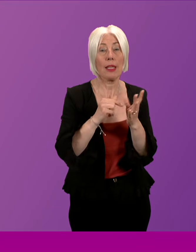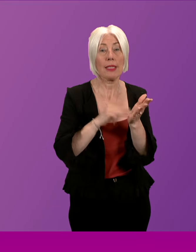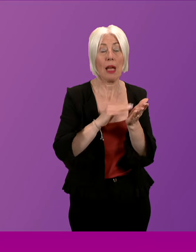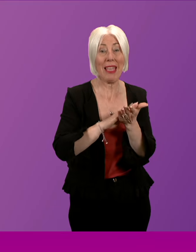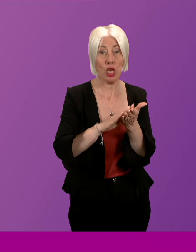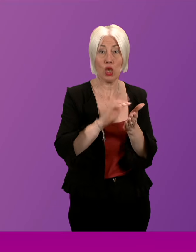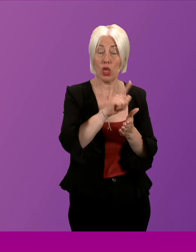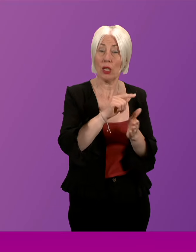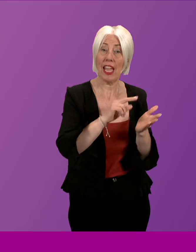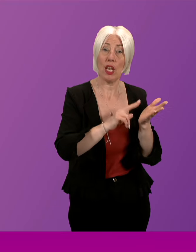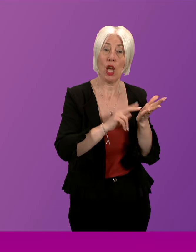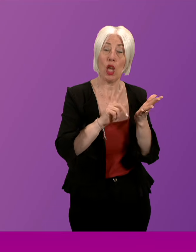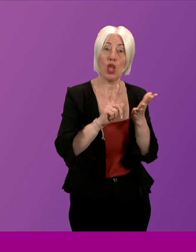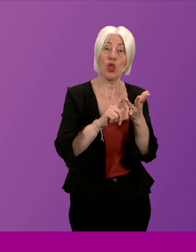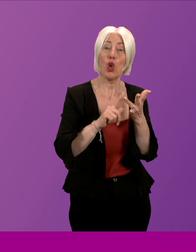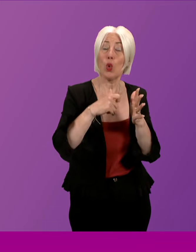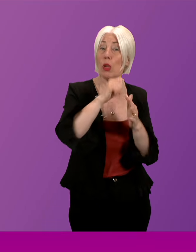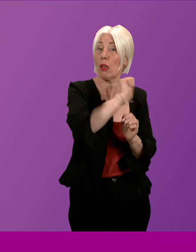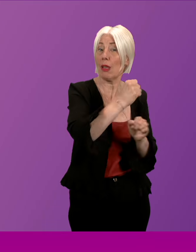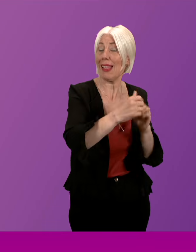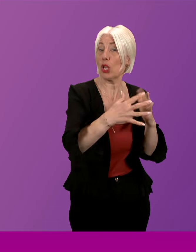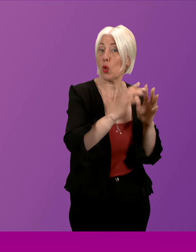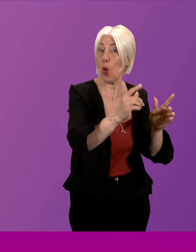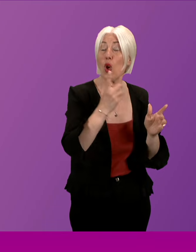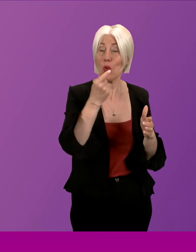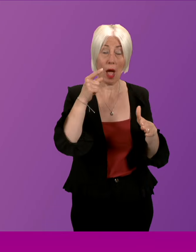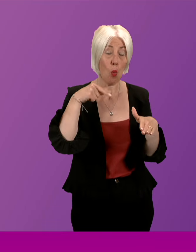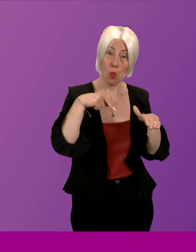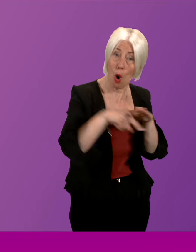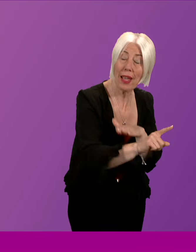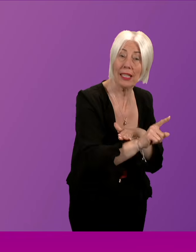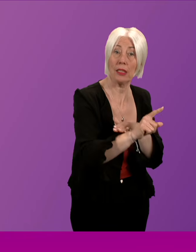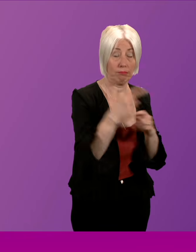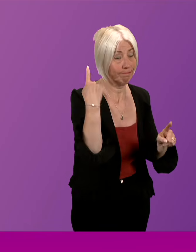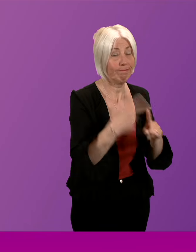Glasgow, which is a walk-in facility that provides immediate assistance to individuals.